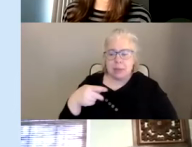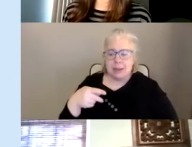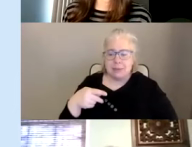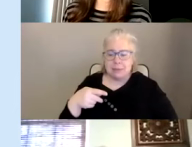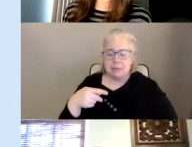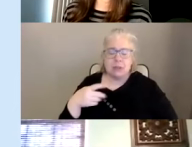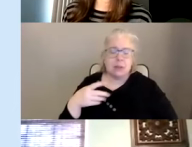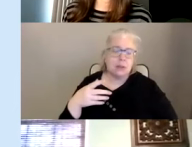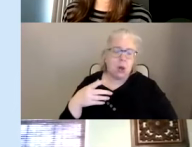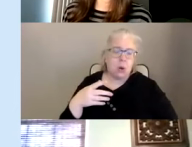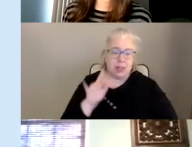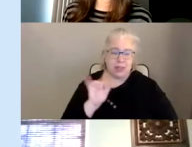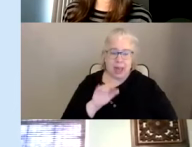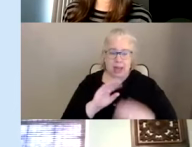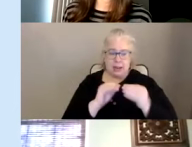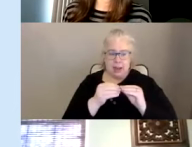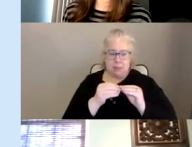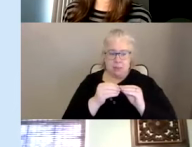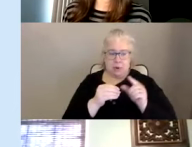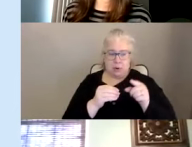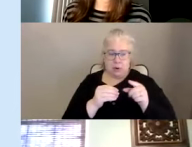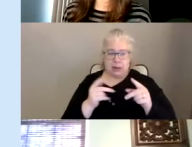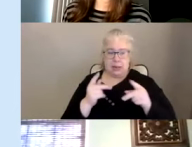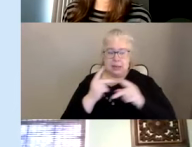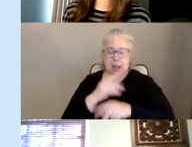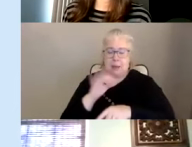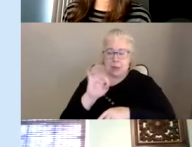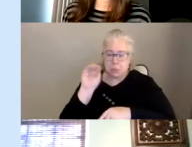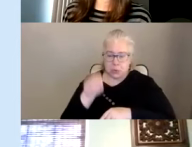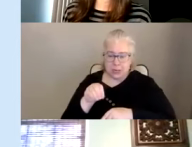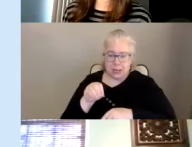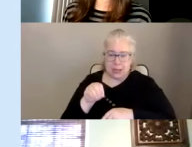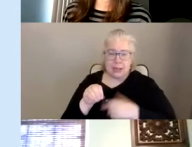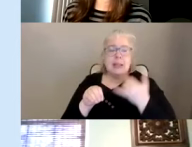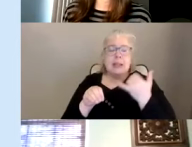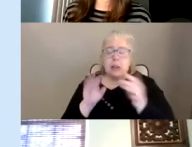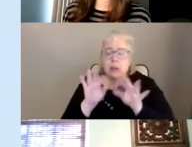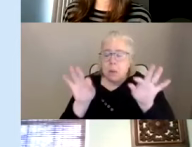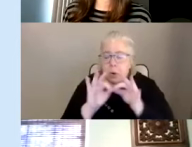So if we take that and then we're taking 9% of those calls. Now, this is important to think about too.